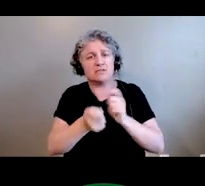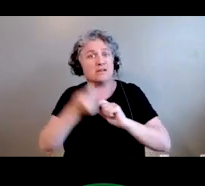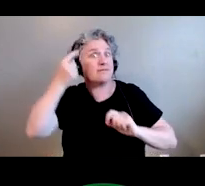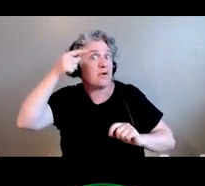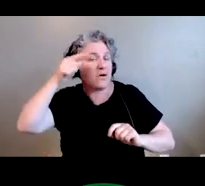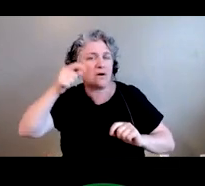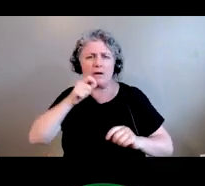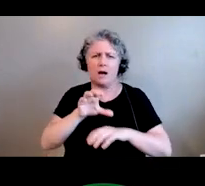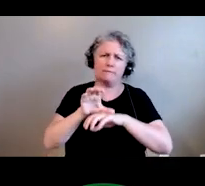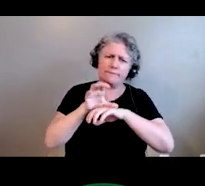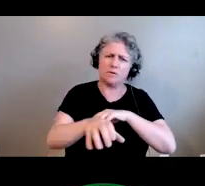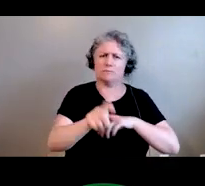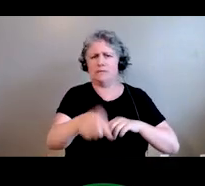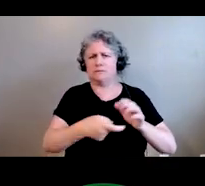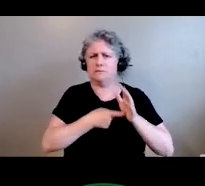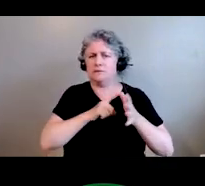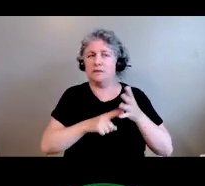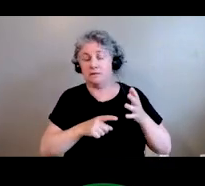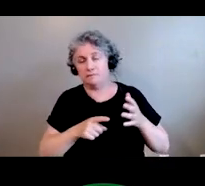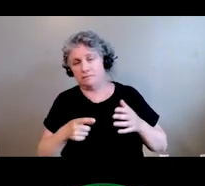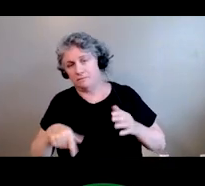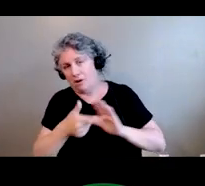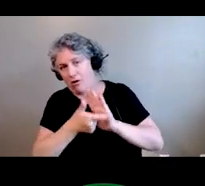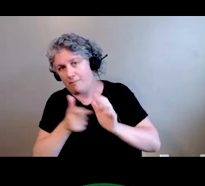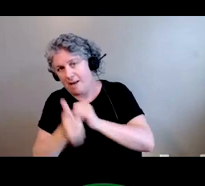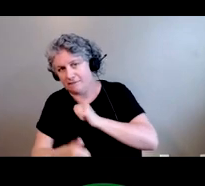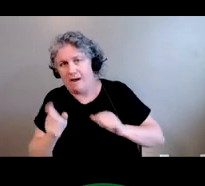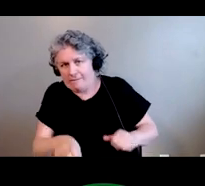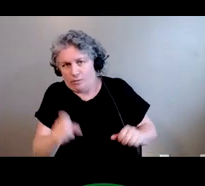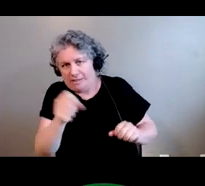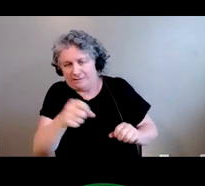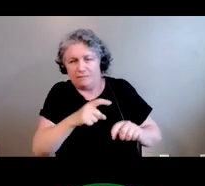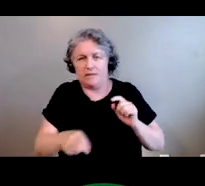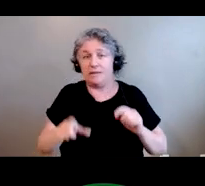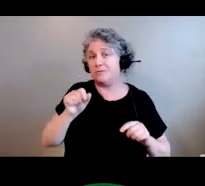So we are starting to move towards what has to be done. But when we can help people understand